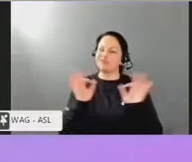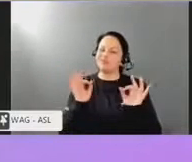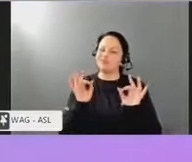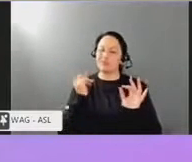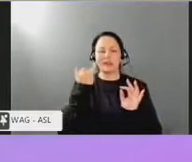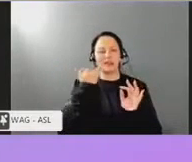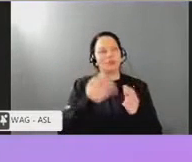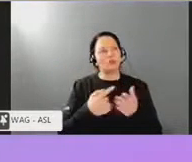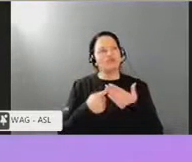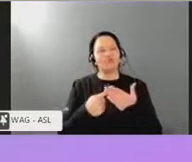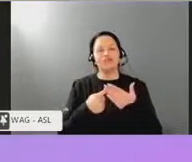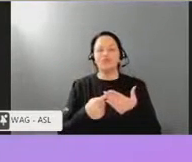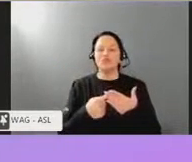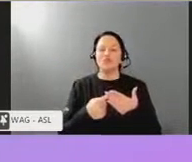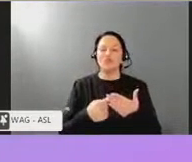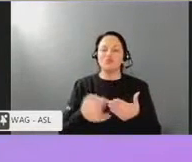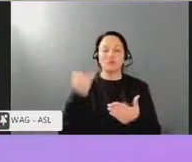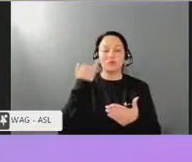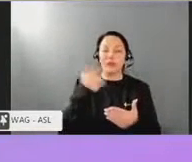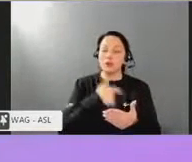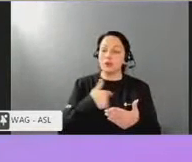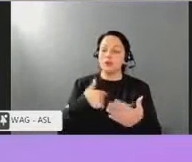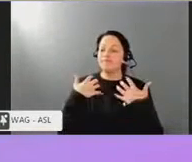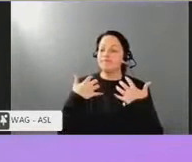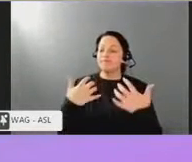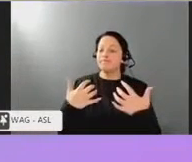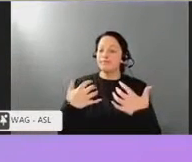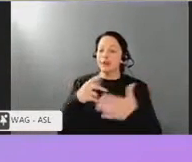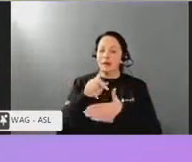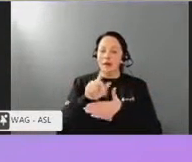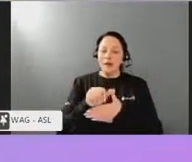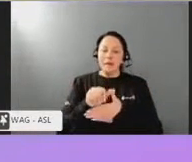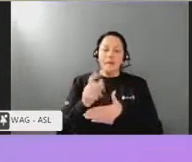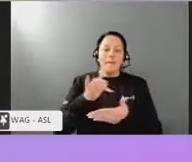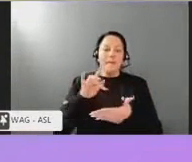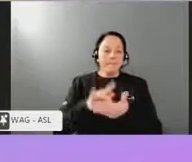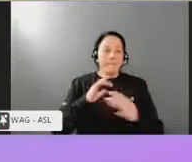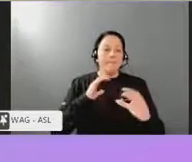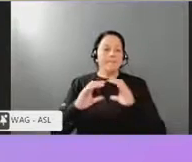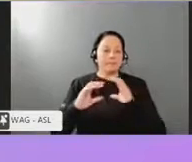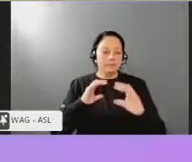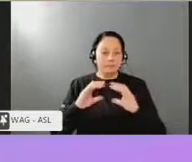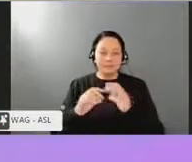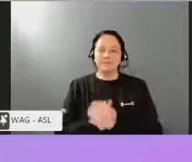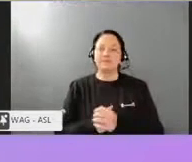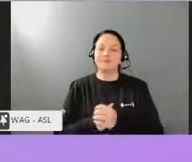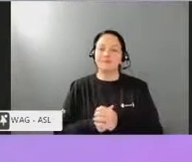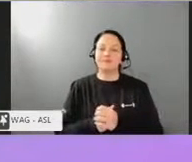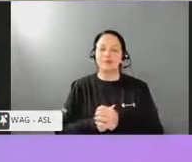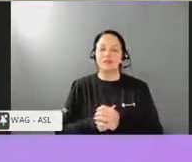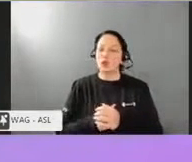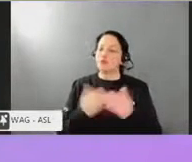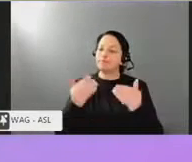you're, OK. It would make no sense to talk about any of this if it wasn't with the idea that we need to put audience members with